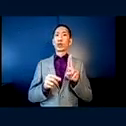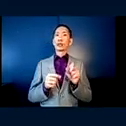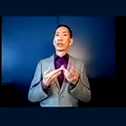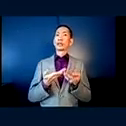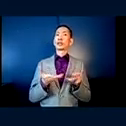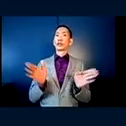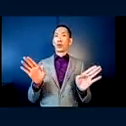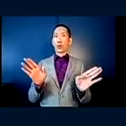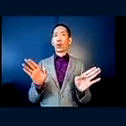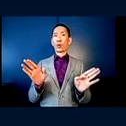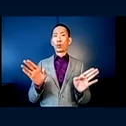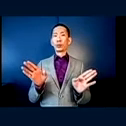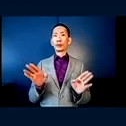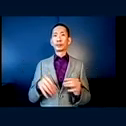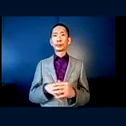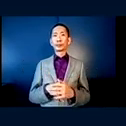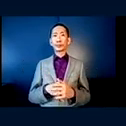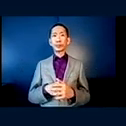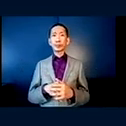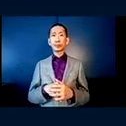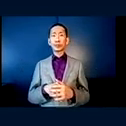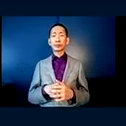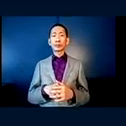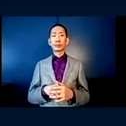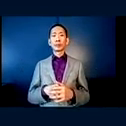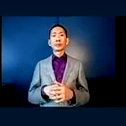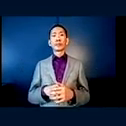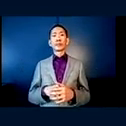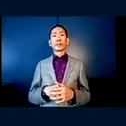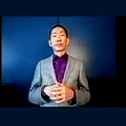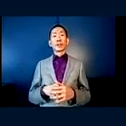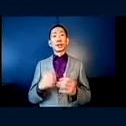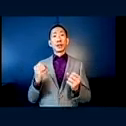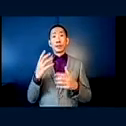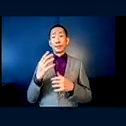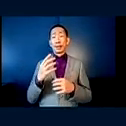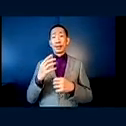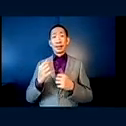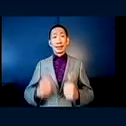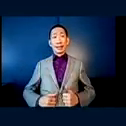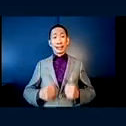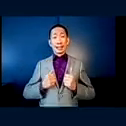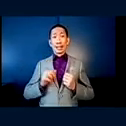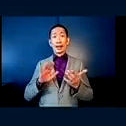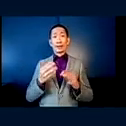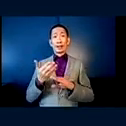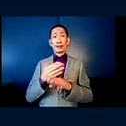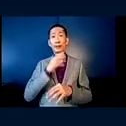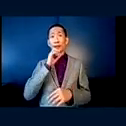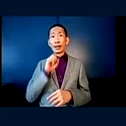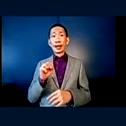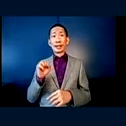THE UNITED STATES AS A WHOLE. SO, YEARS OF LIFE LOST BEFORE